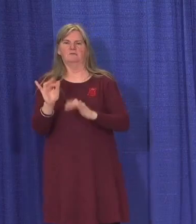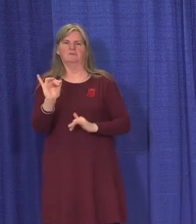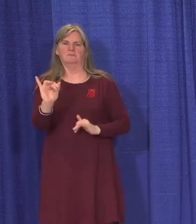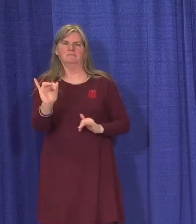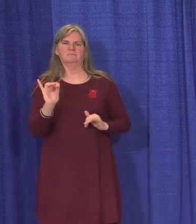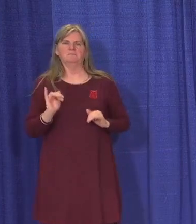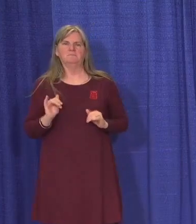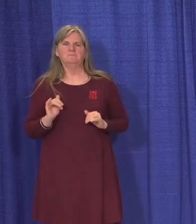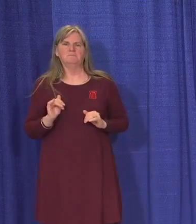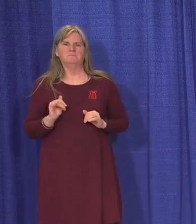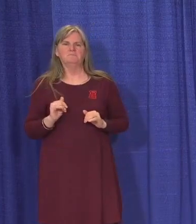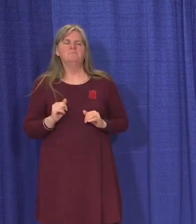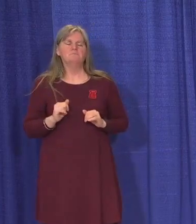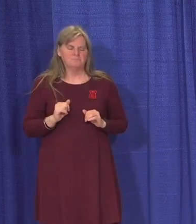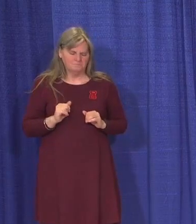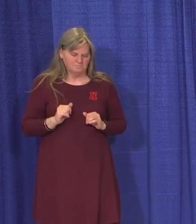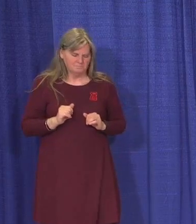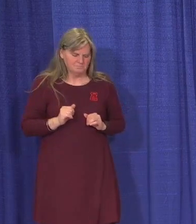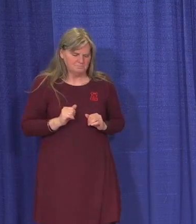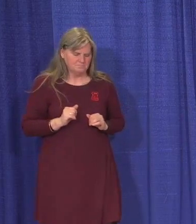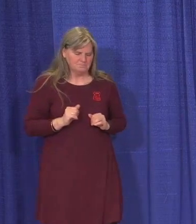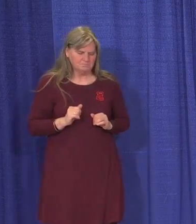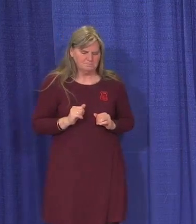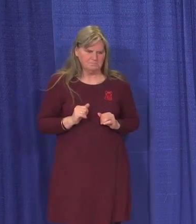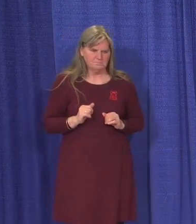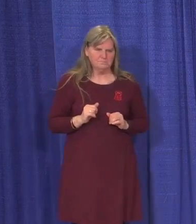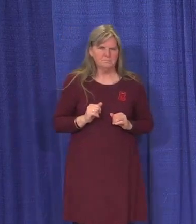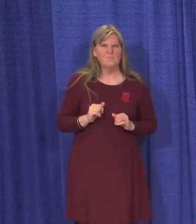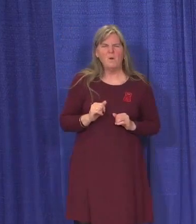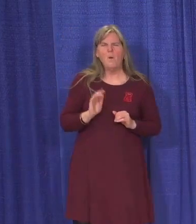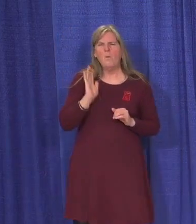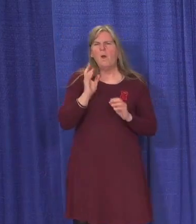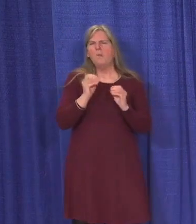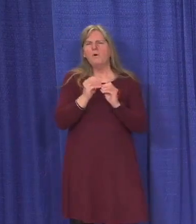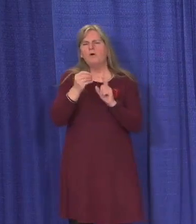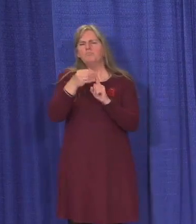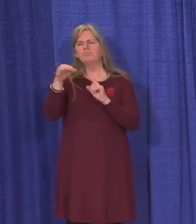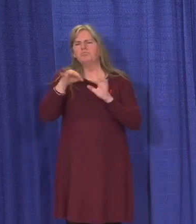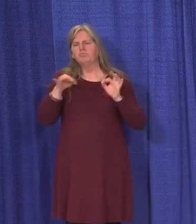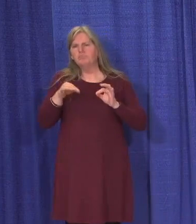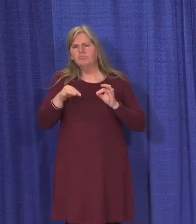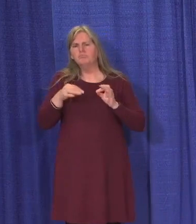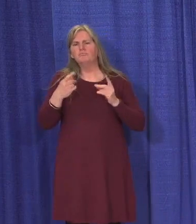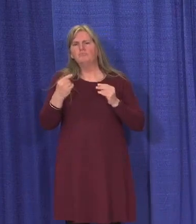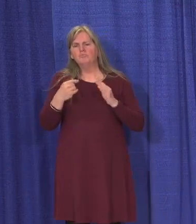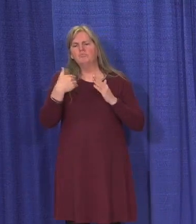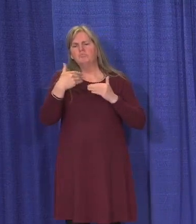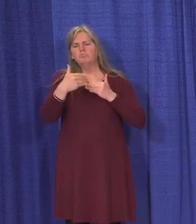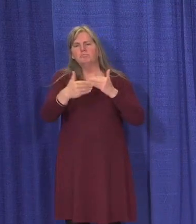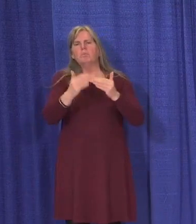fully vaccinated household members who have not travelled are not required to self isolate